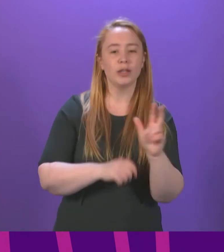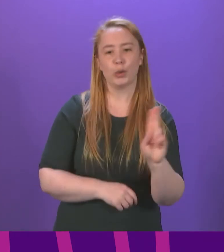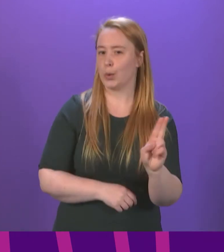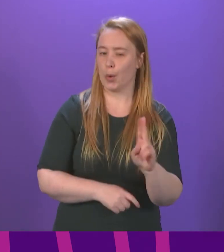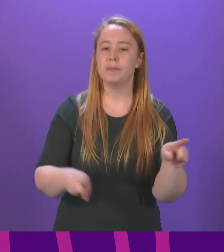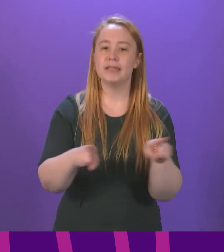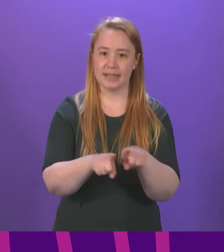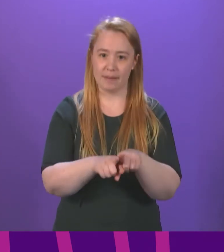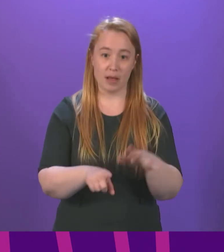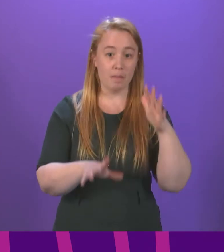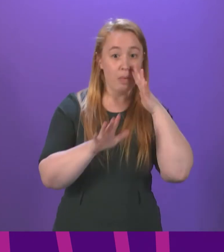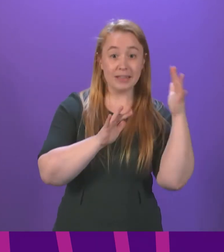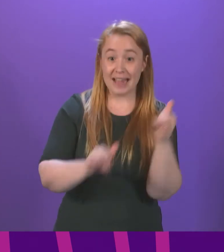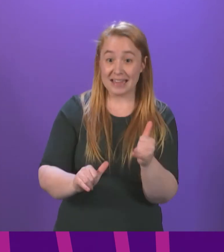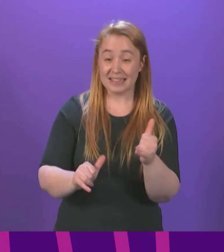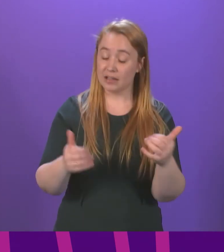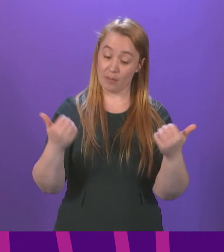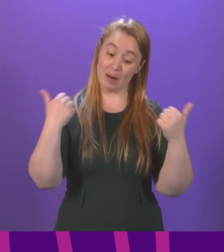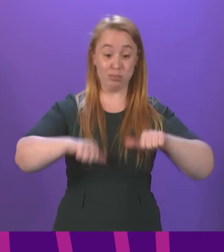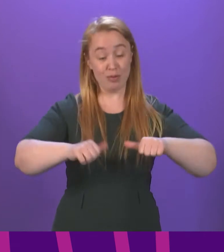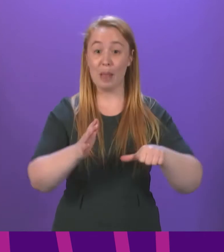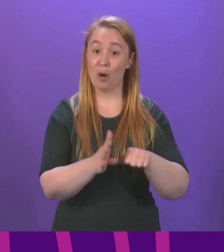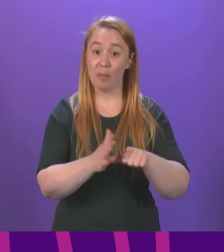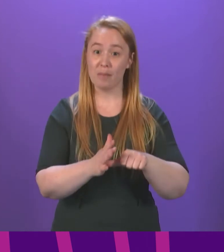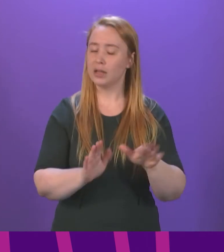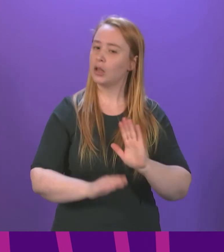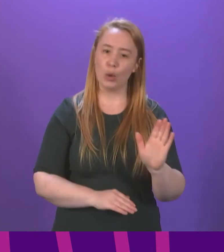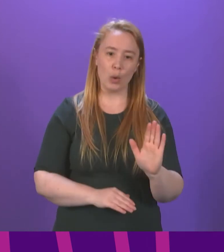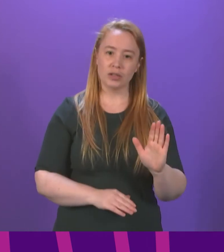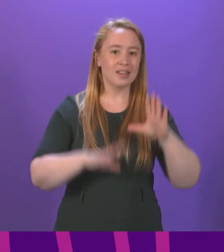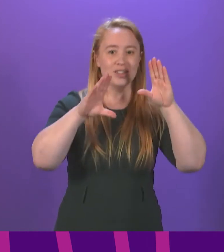on its own is not a panacea. It does not stop transmission in and of itself; it gives us